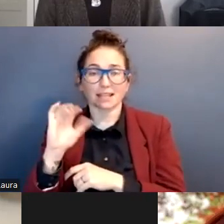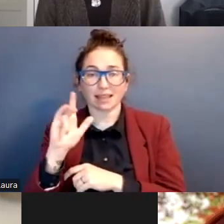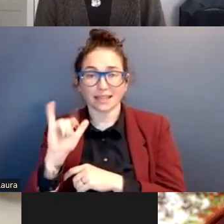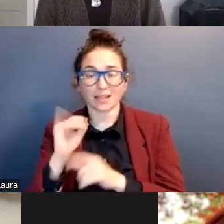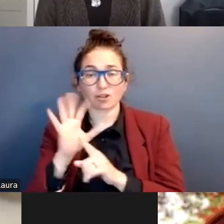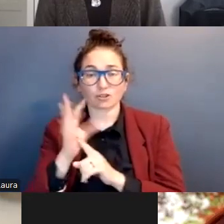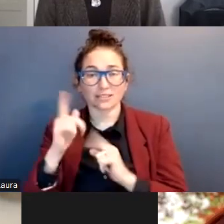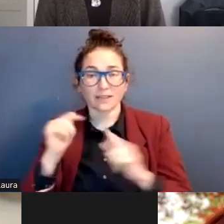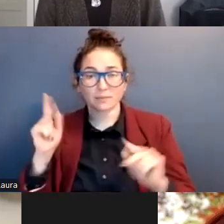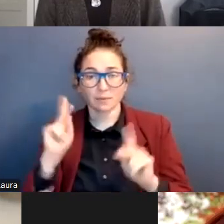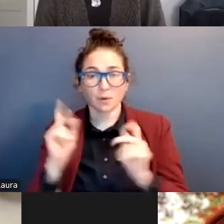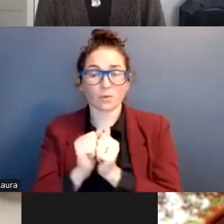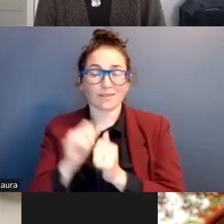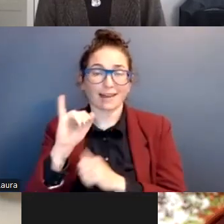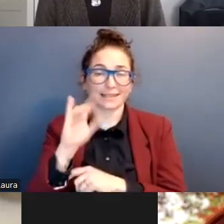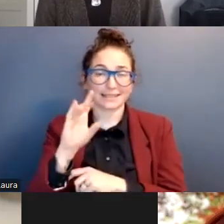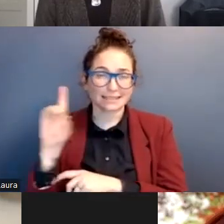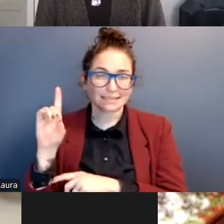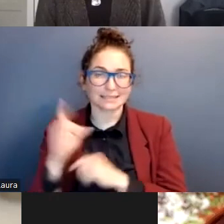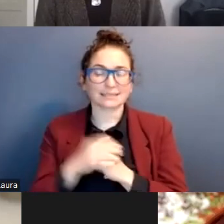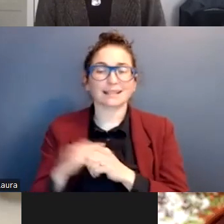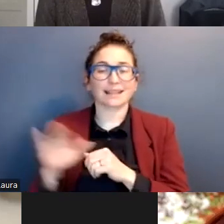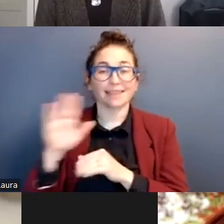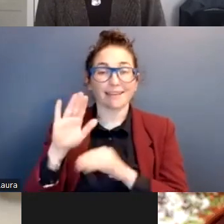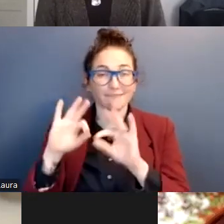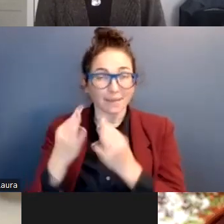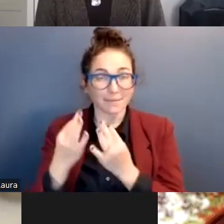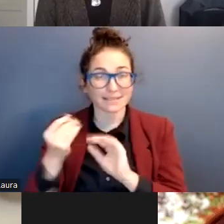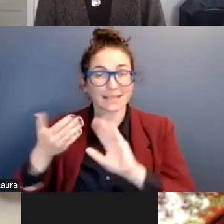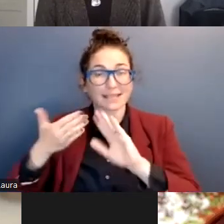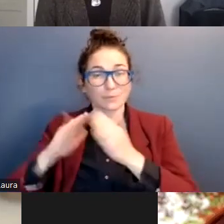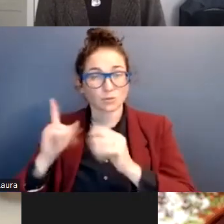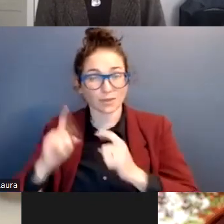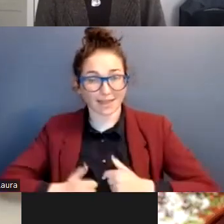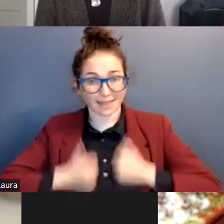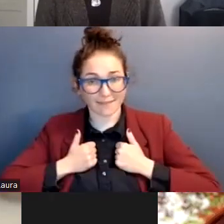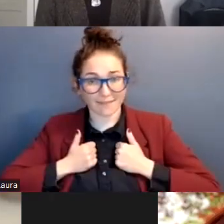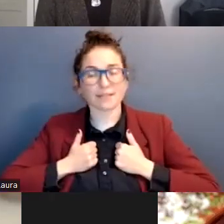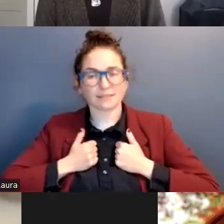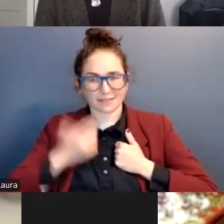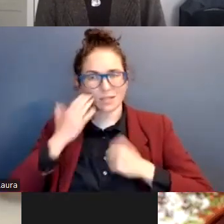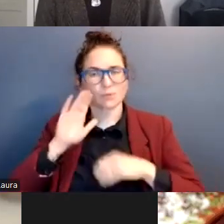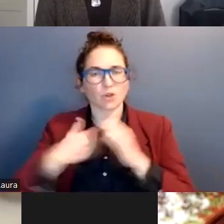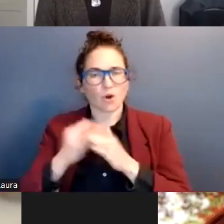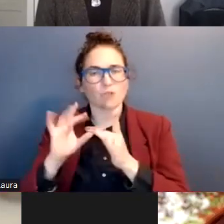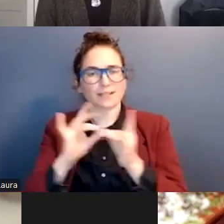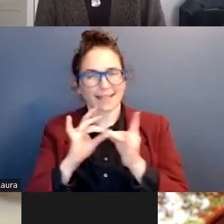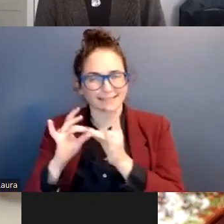intellectual development disabilities, their families and the communities in which they live, because it's all connected. And an absence of